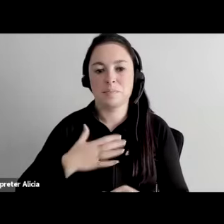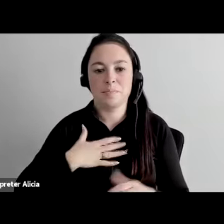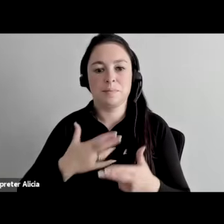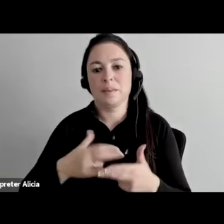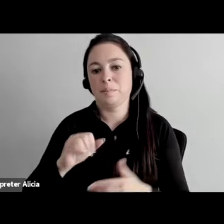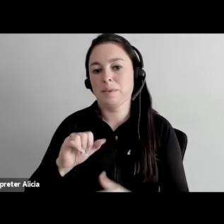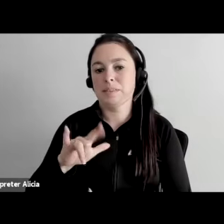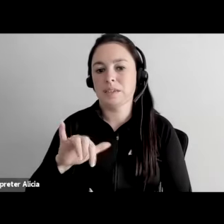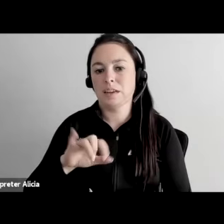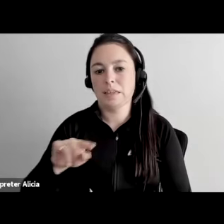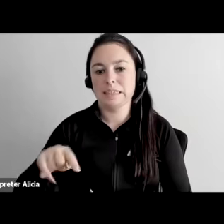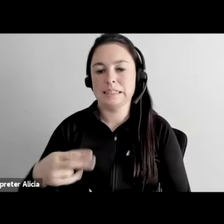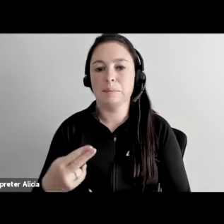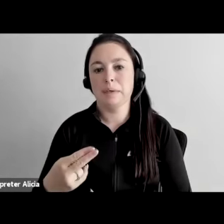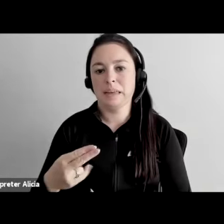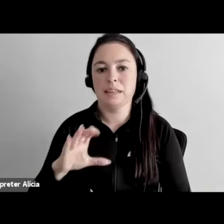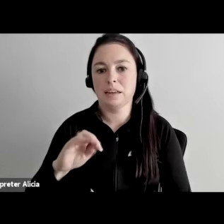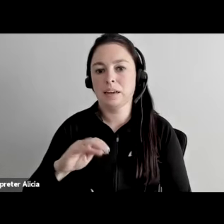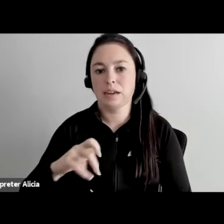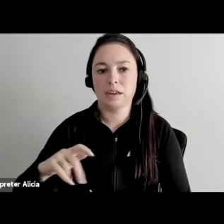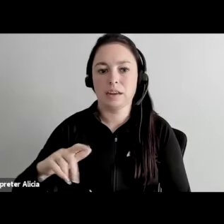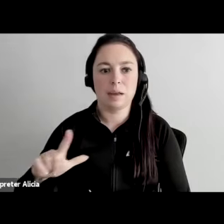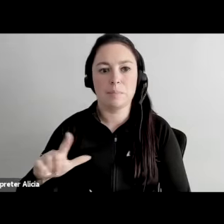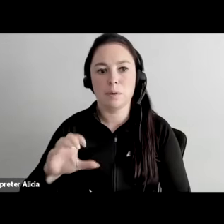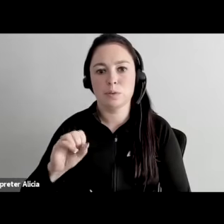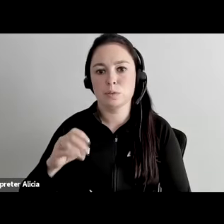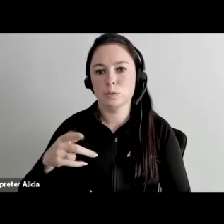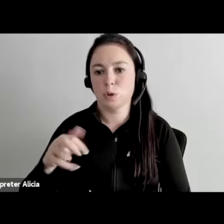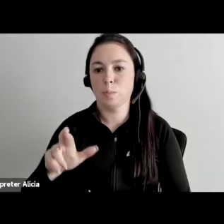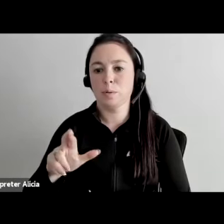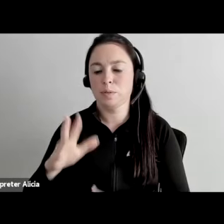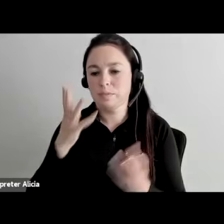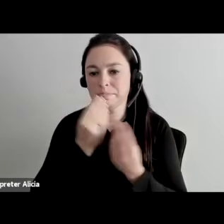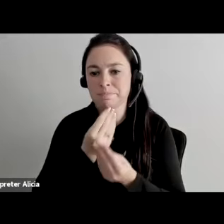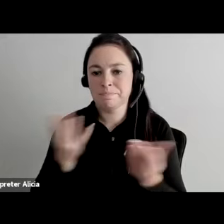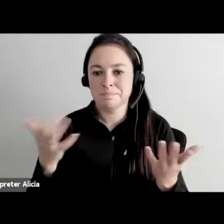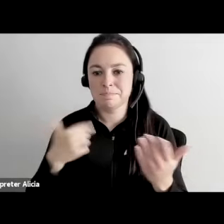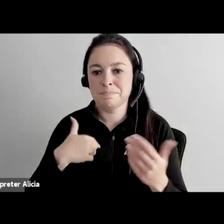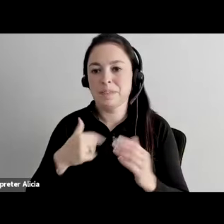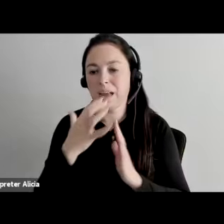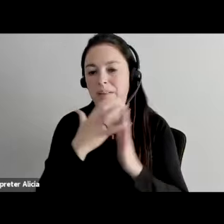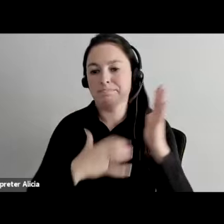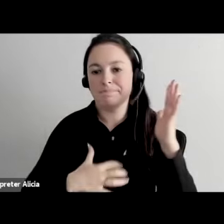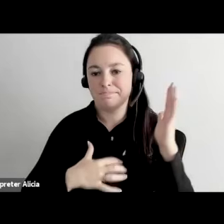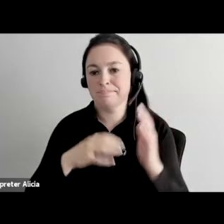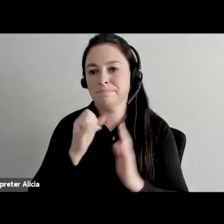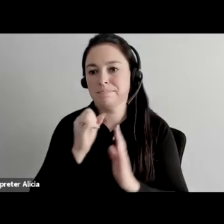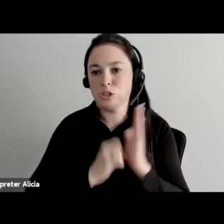Before I dive in, I just want to share that I have written a script today. I get passionate.